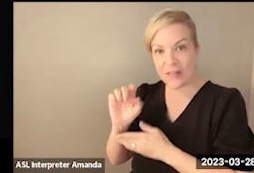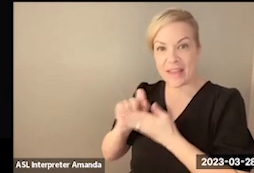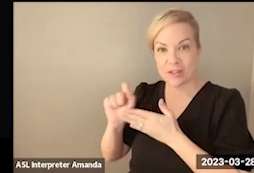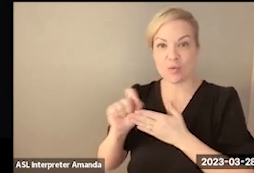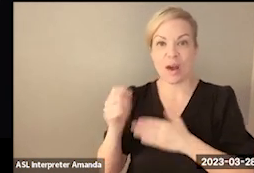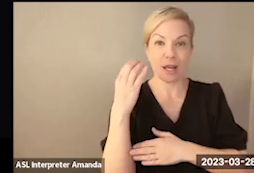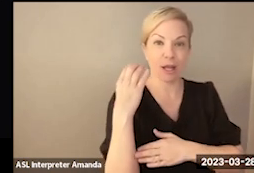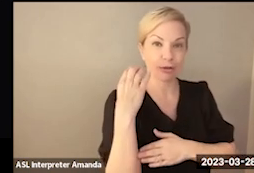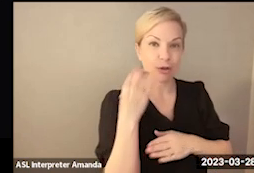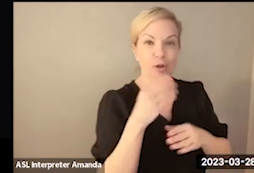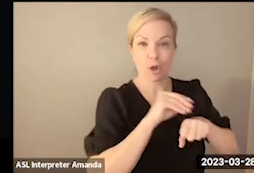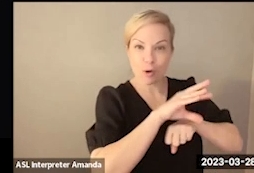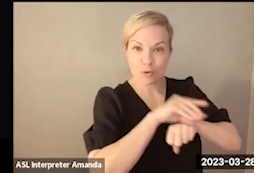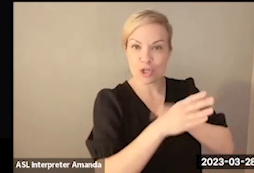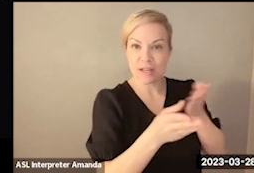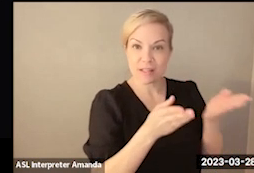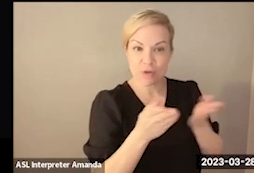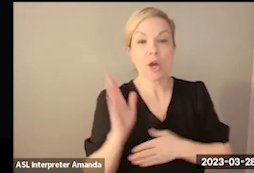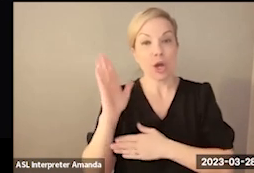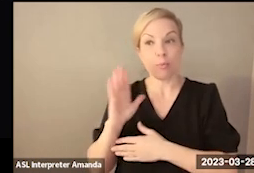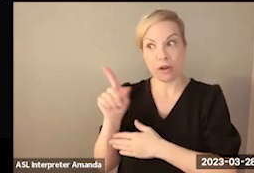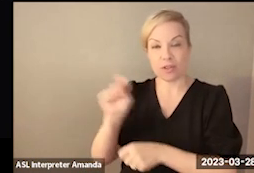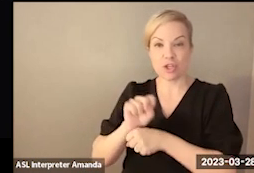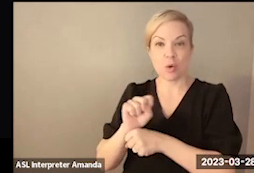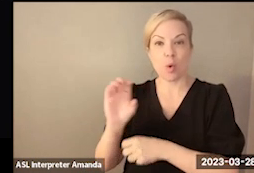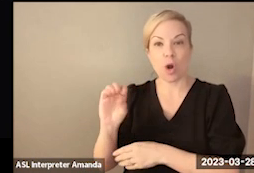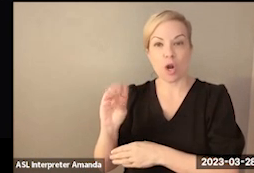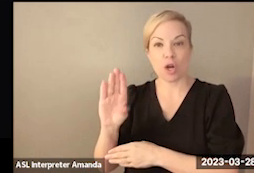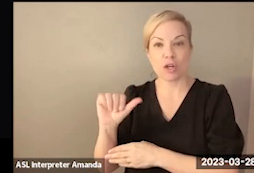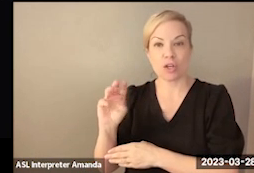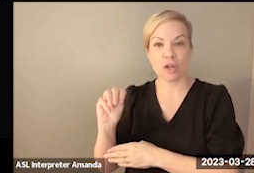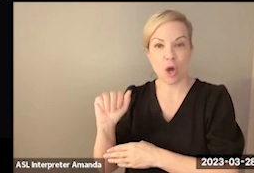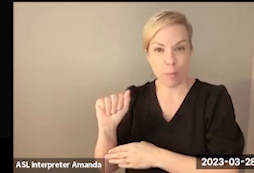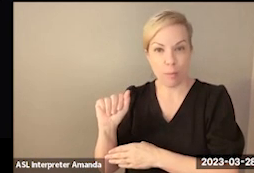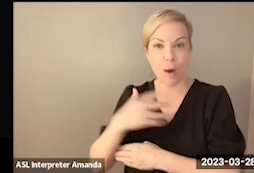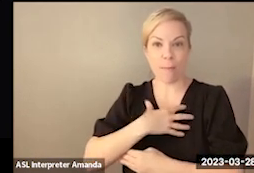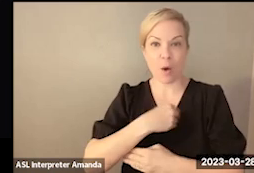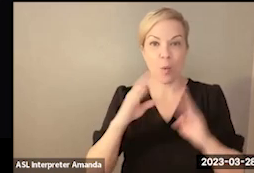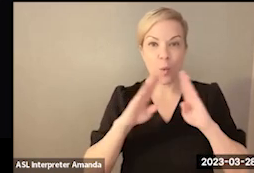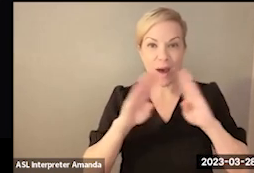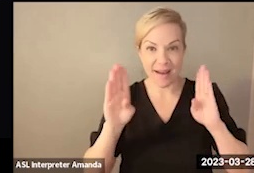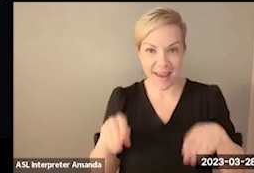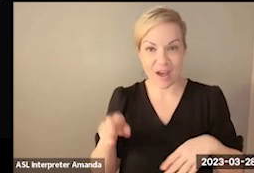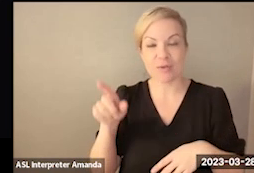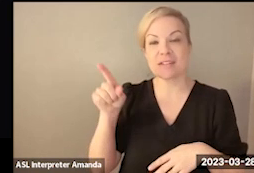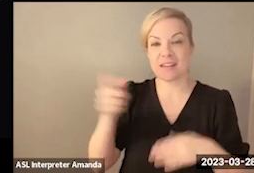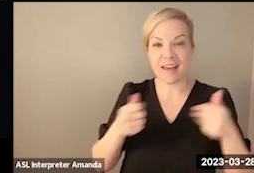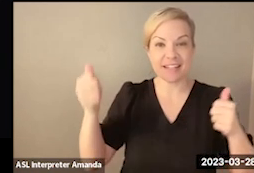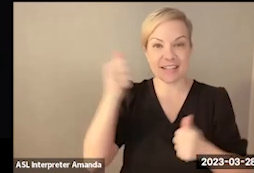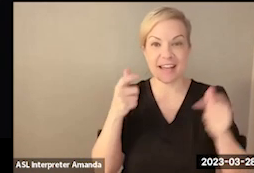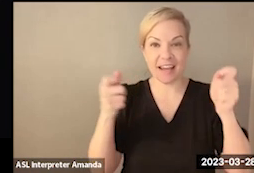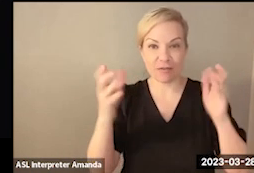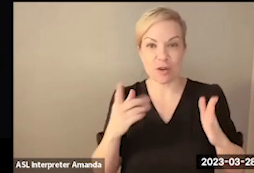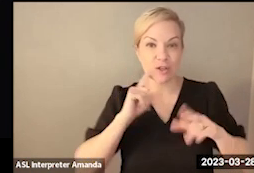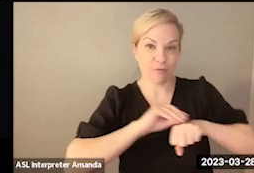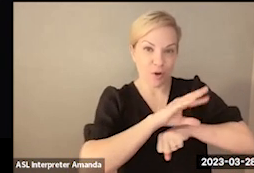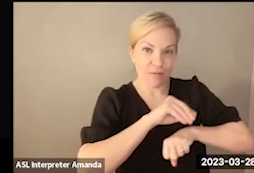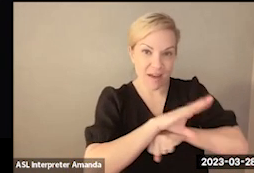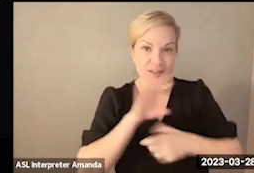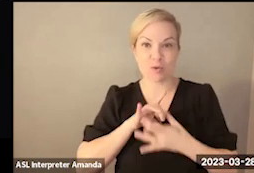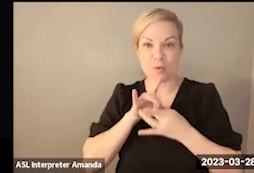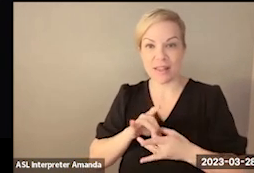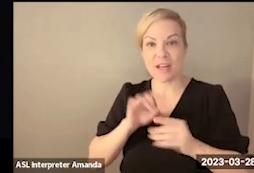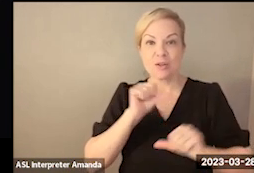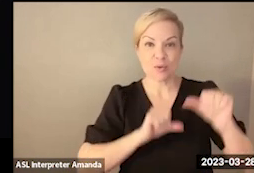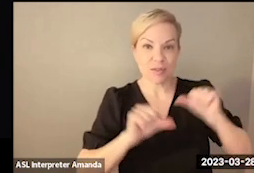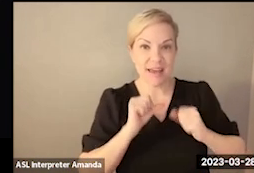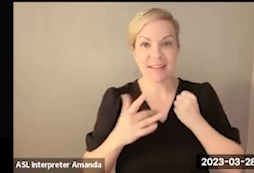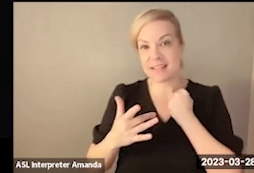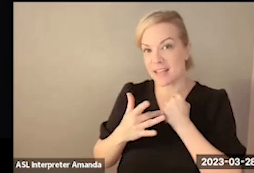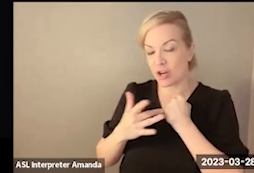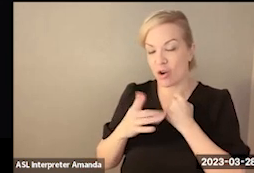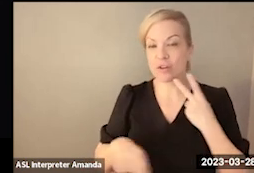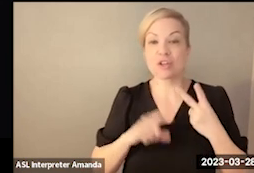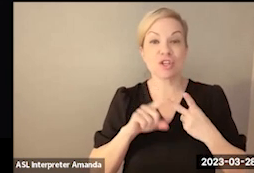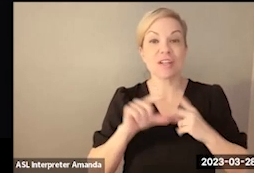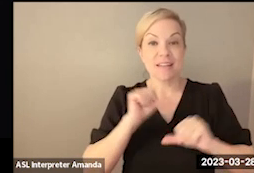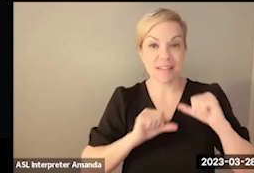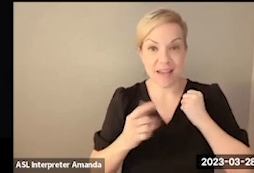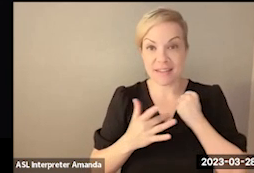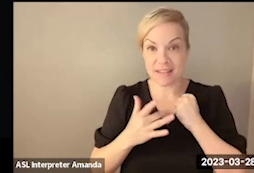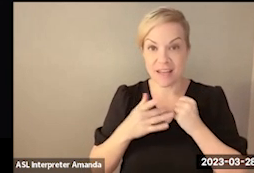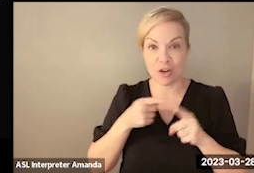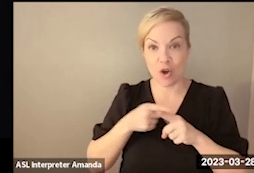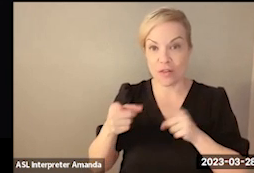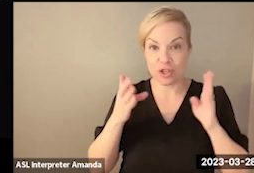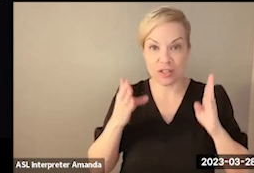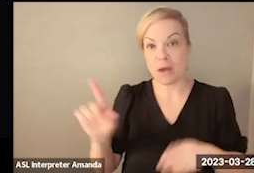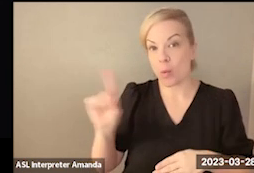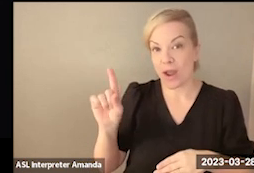Kimberly: Previously she served in the Obama White House as Executive Director of the President's Council of Advisors on Science and Technology. a a science and technology specialist at the Congressional Research Service.